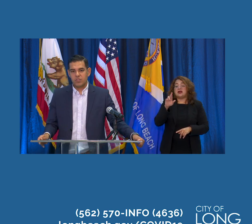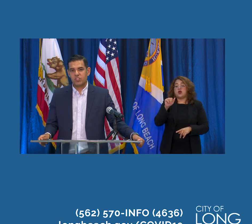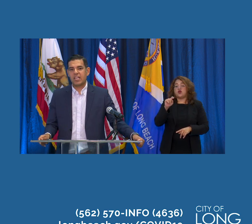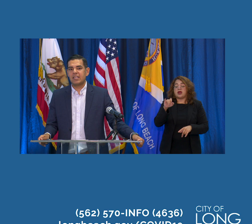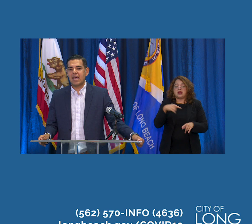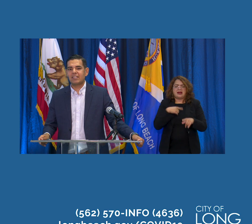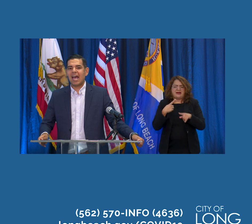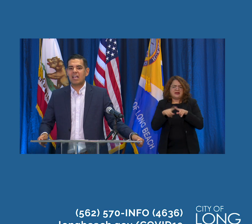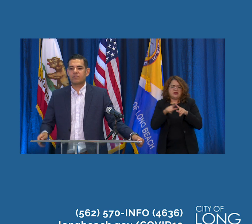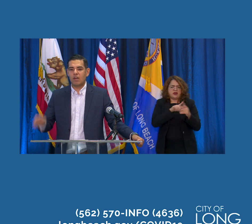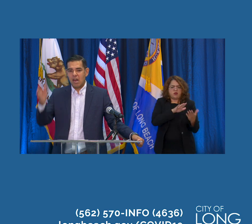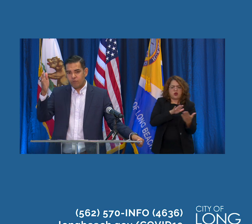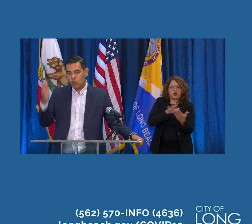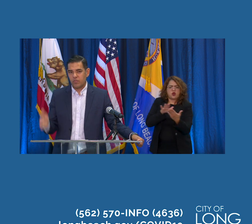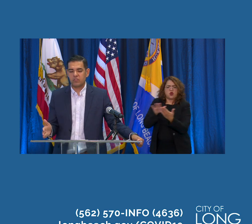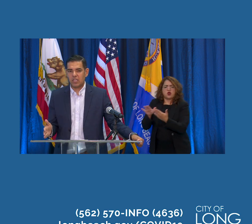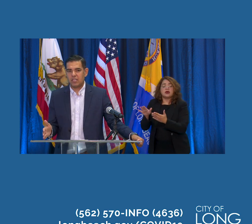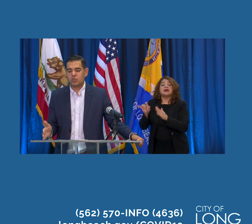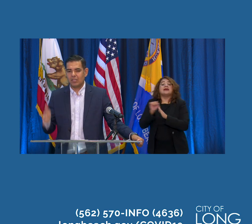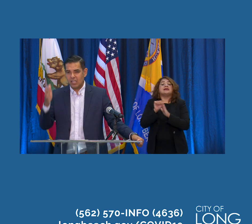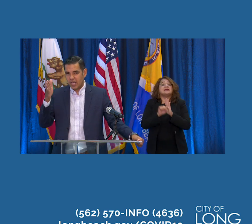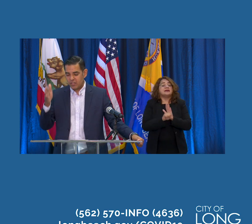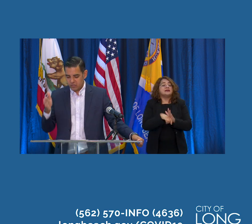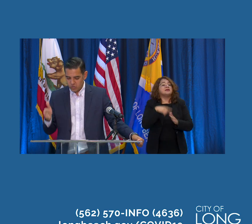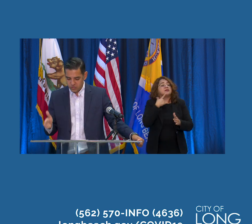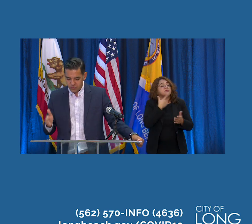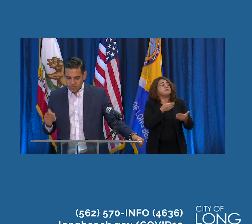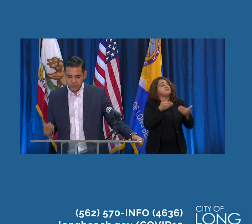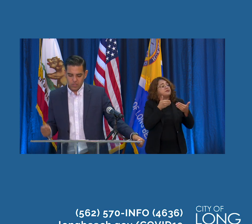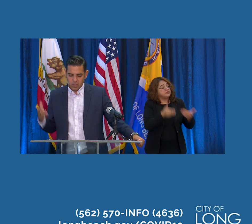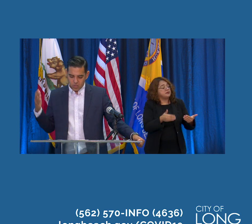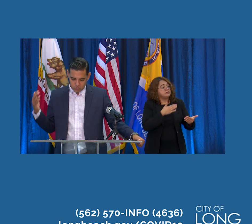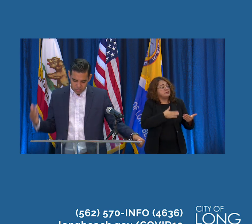The State has asked for everyone to in the State to align in this new system so the City